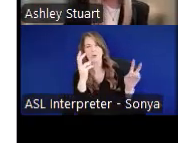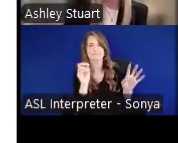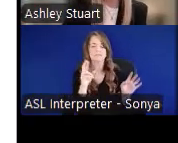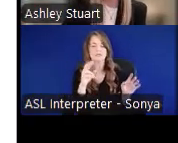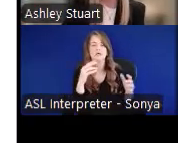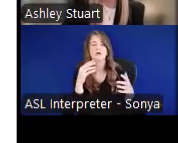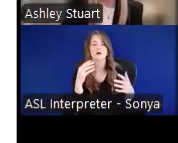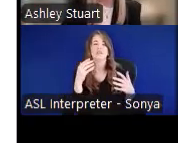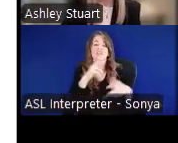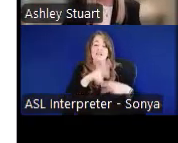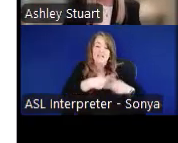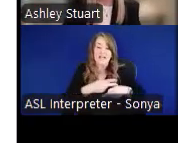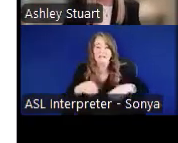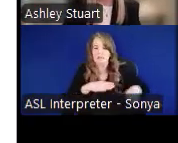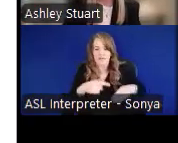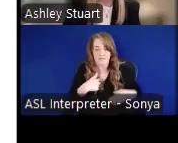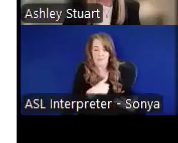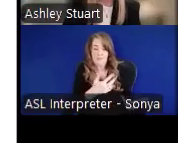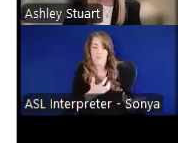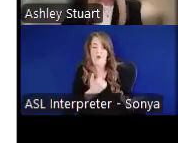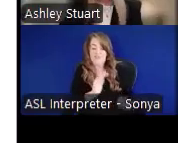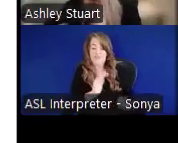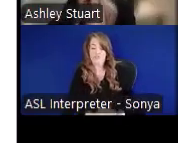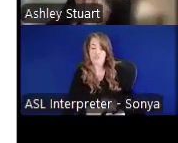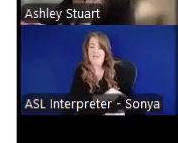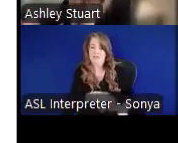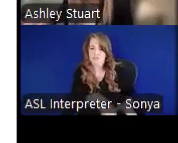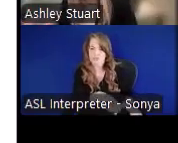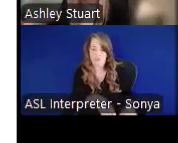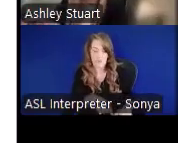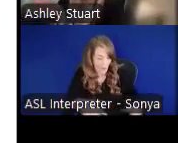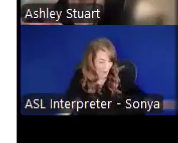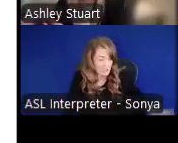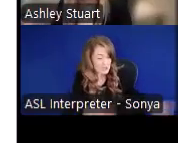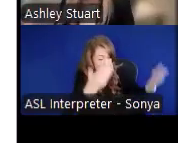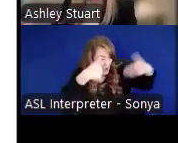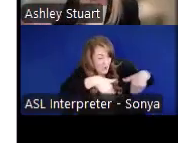to be doing in that situation, right? Like we're like, go play with the kids,